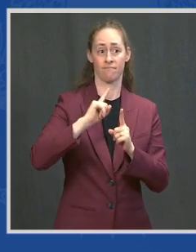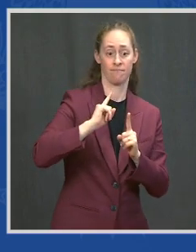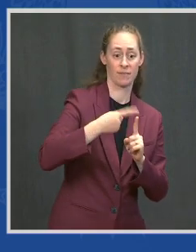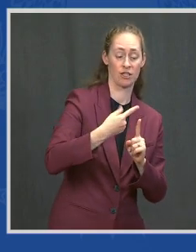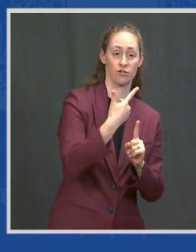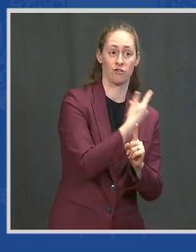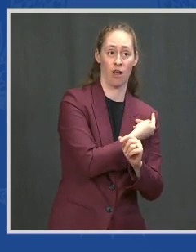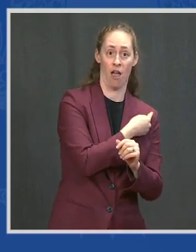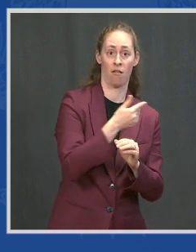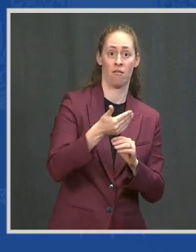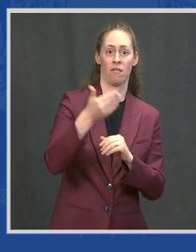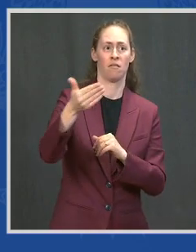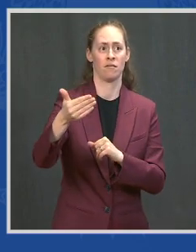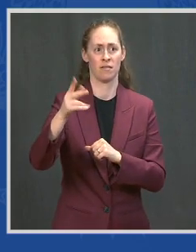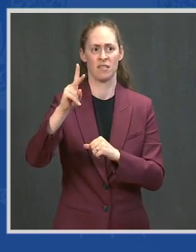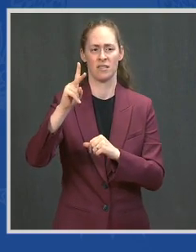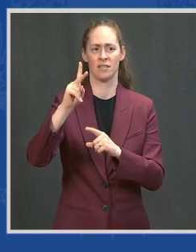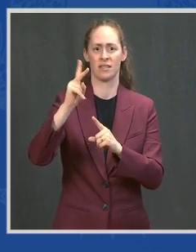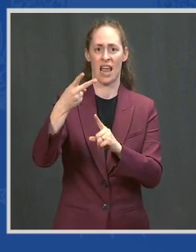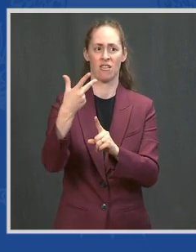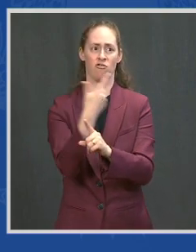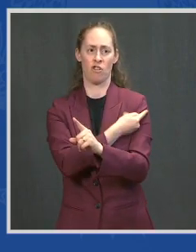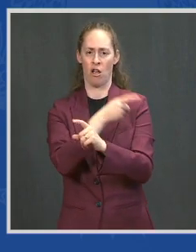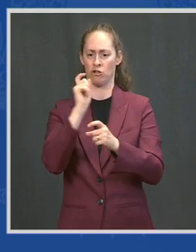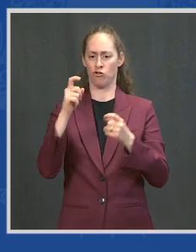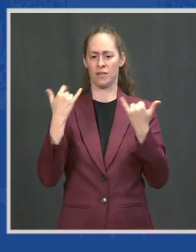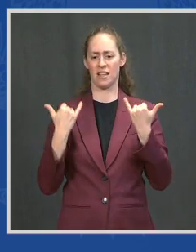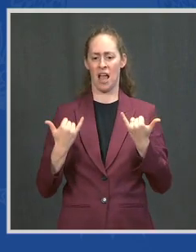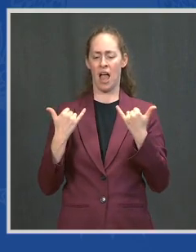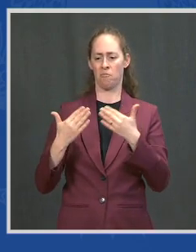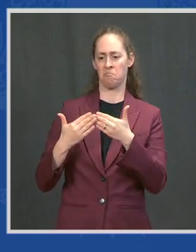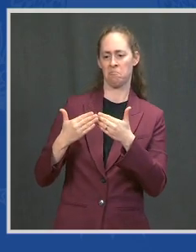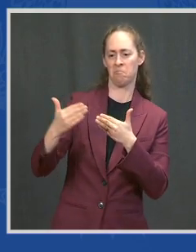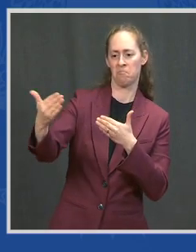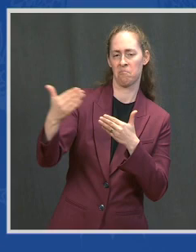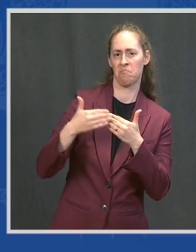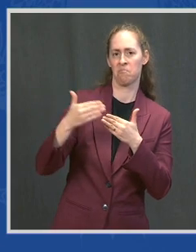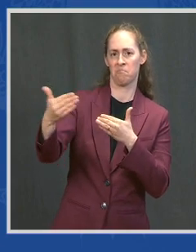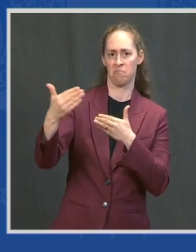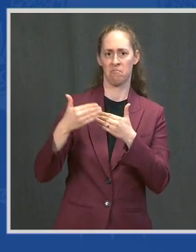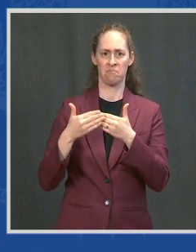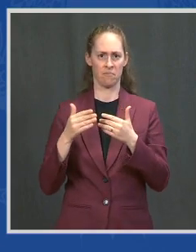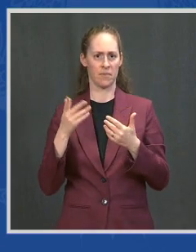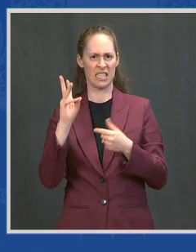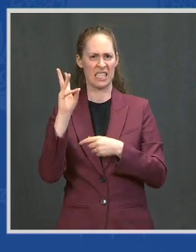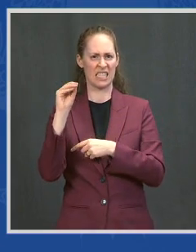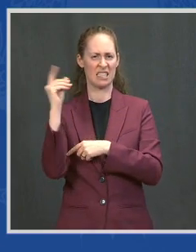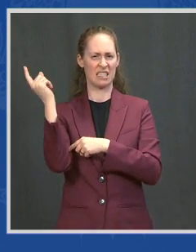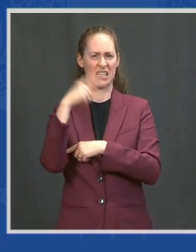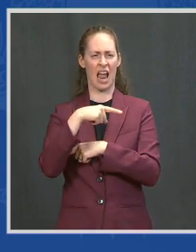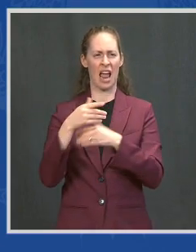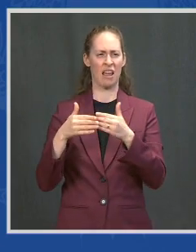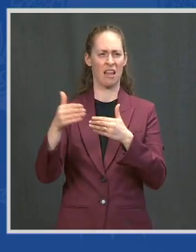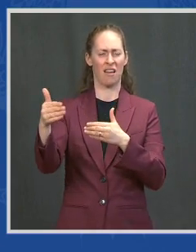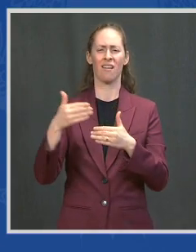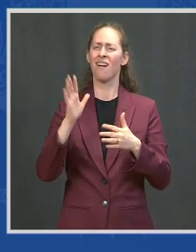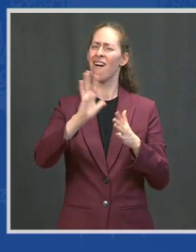Of course, Americans can go get shots after July 4th, but no one should wait. Let's try to hit that 70 percent mark,